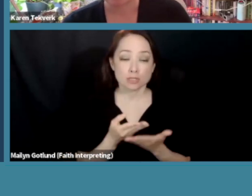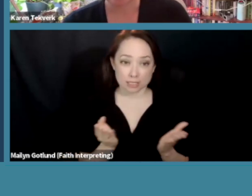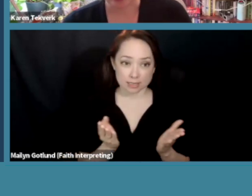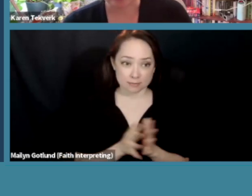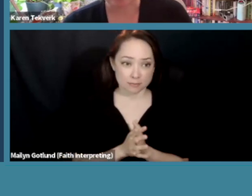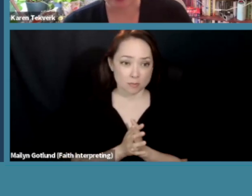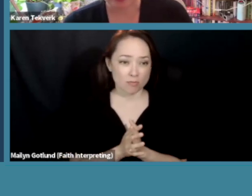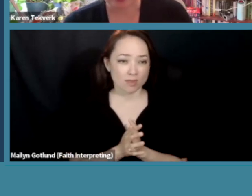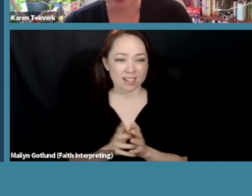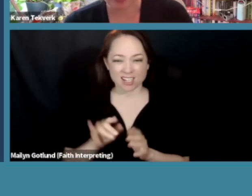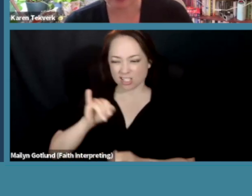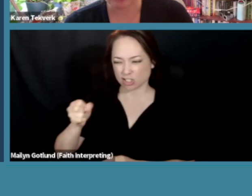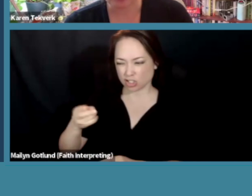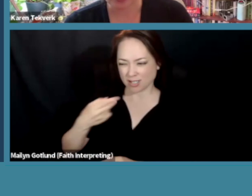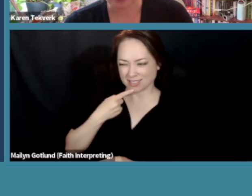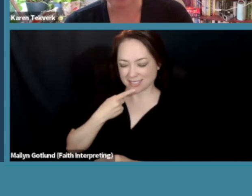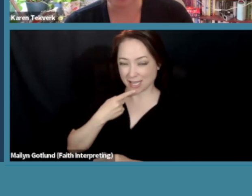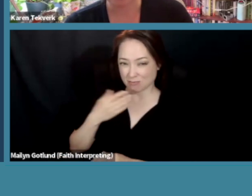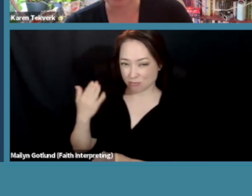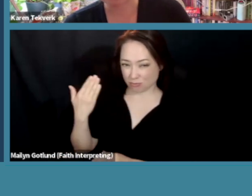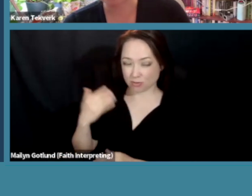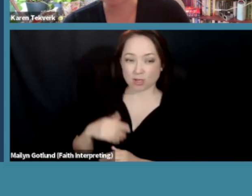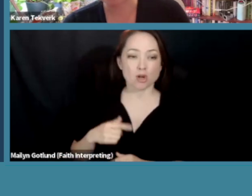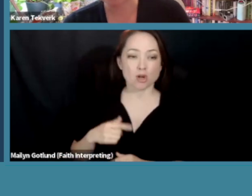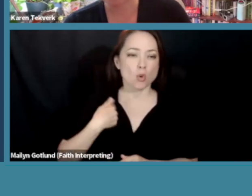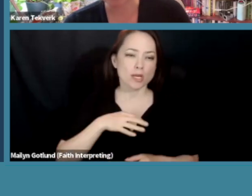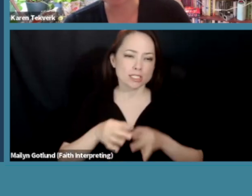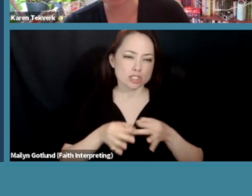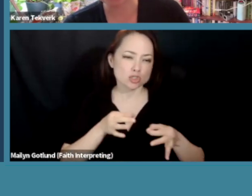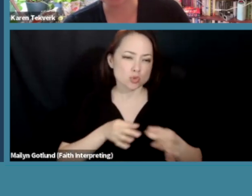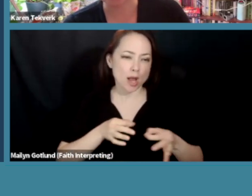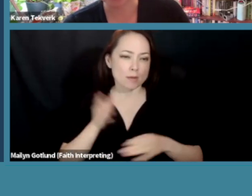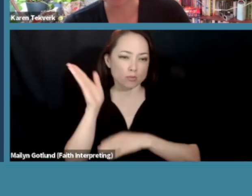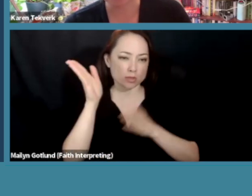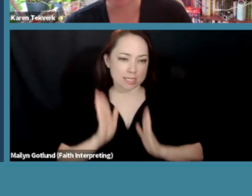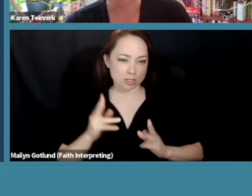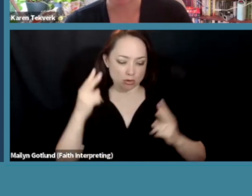As Josh mentioned as well, we describe presenters and visual content